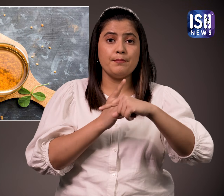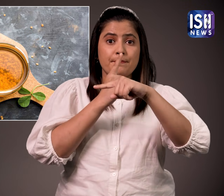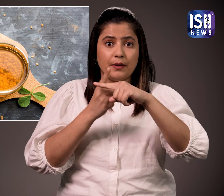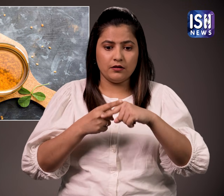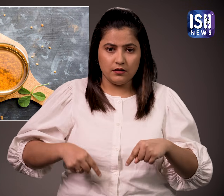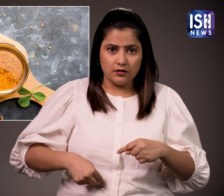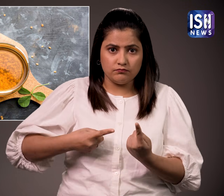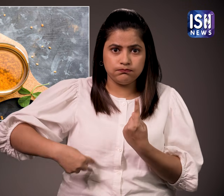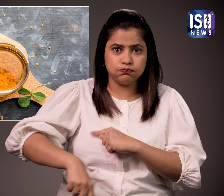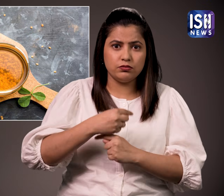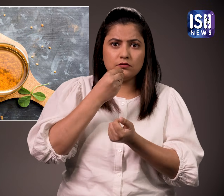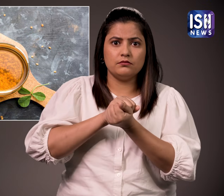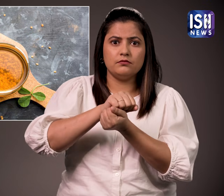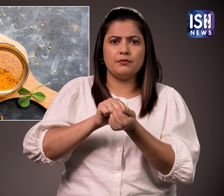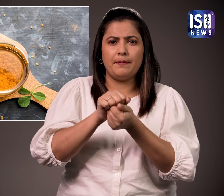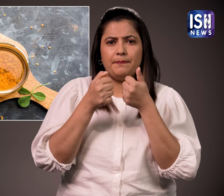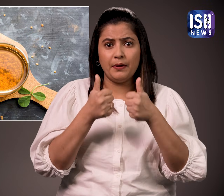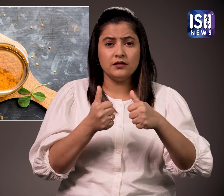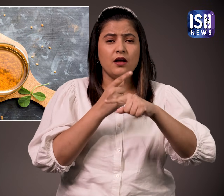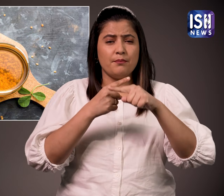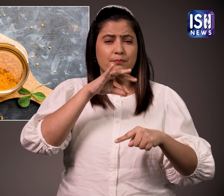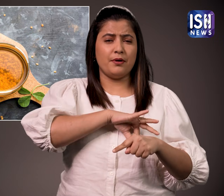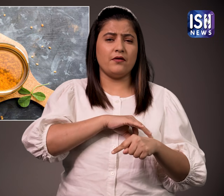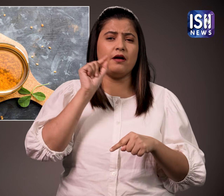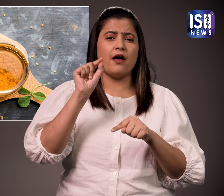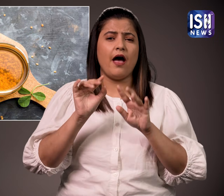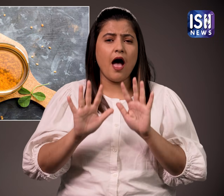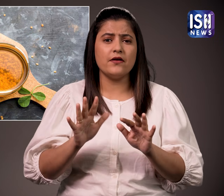It also helps to ease digestion and has other benefits also like